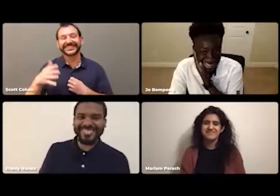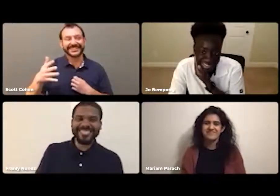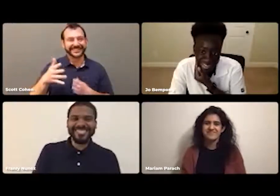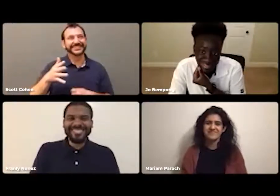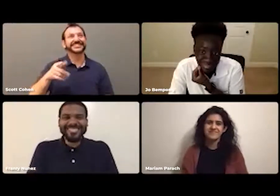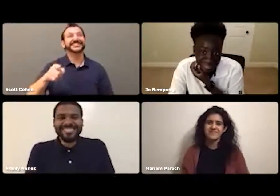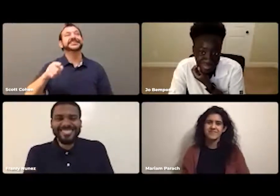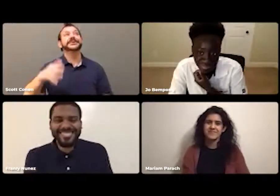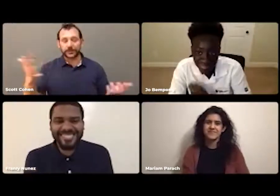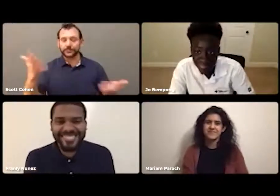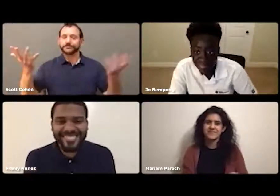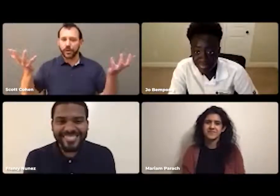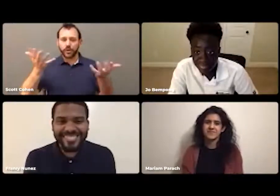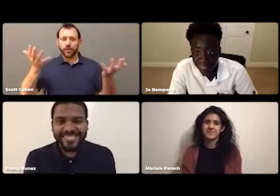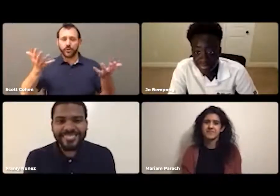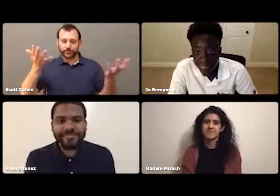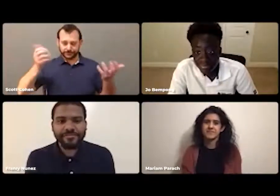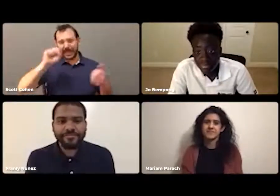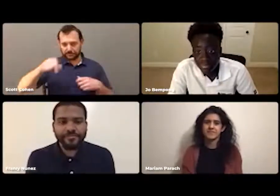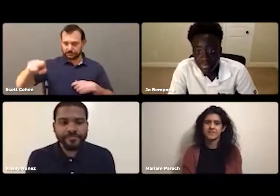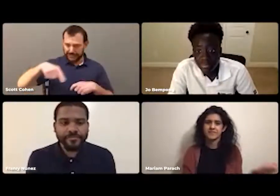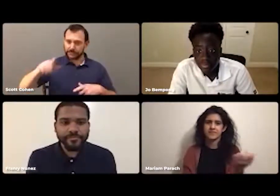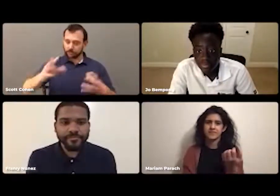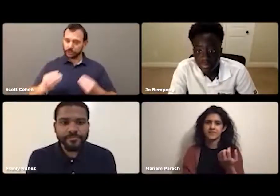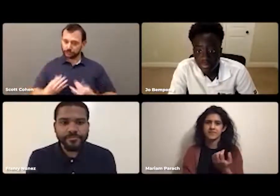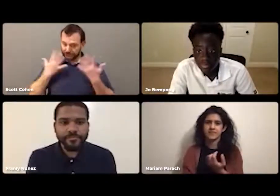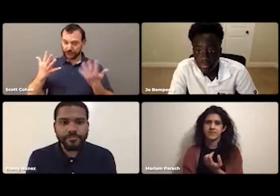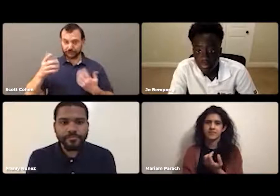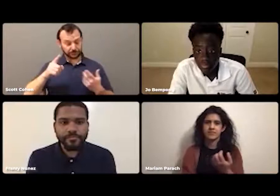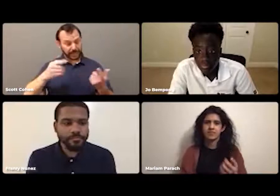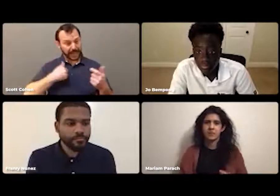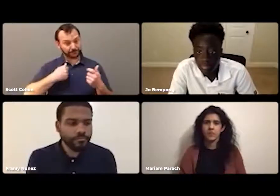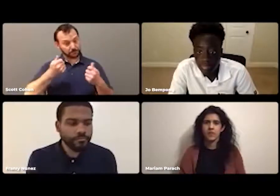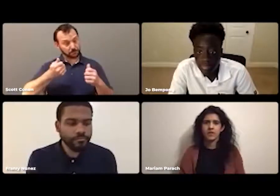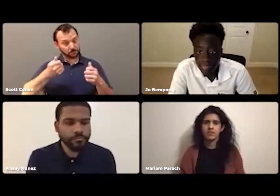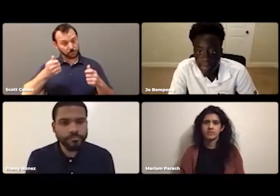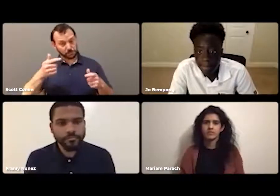Not people anyway. Yeah, I was asking about people.